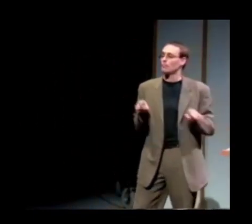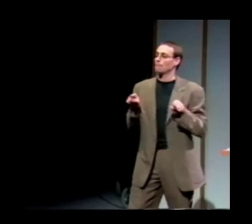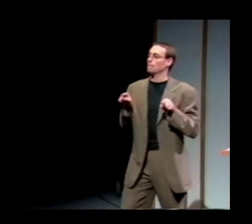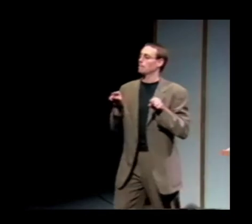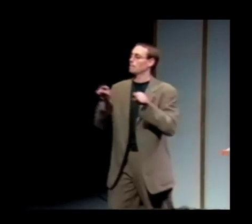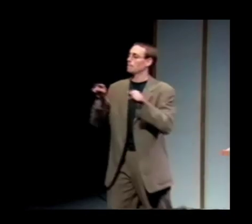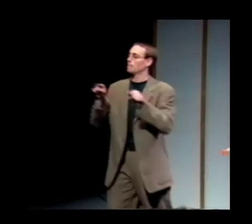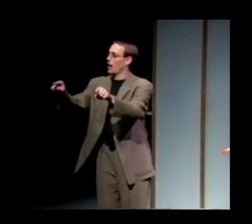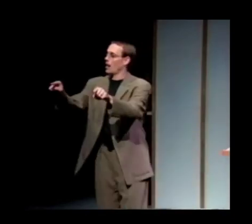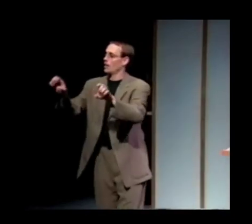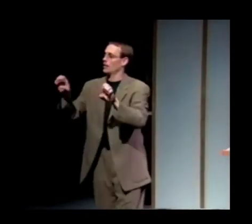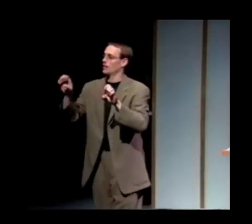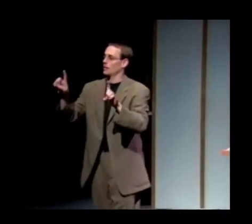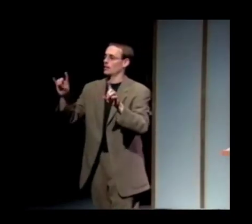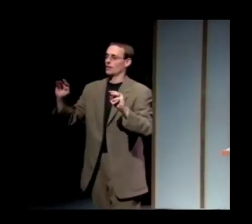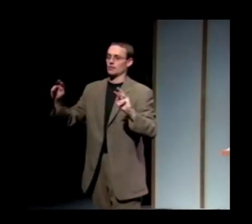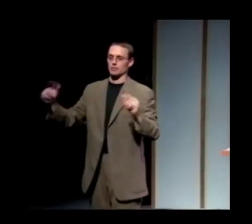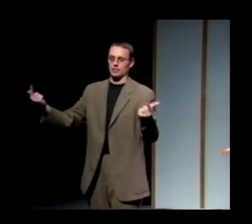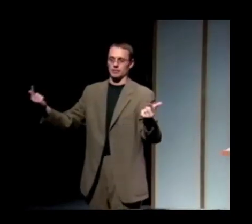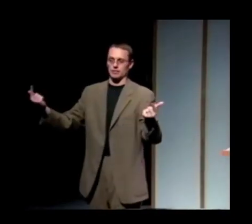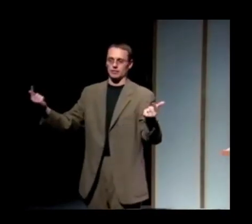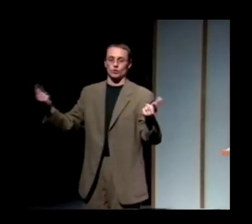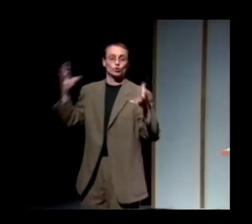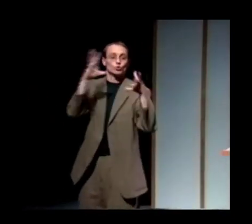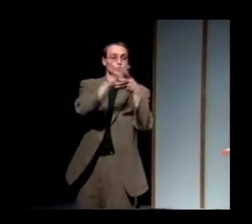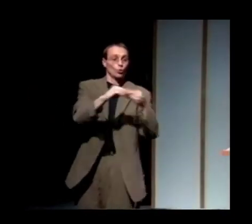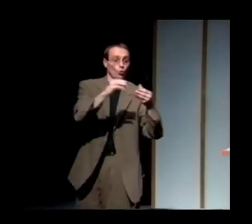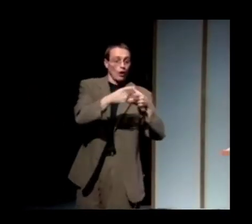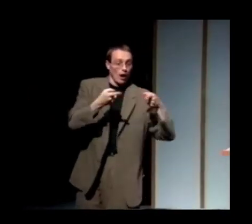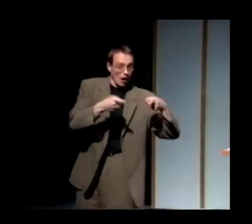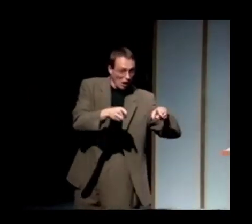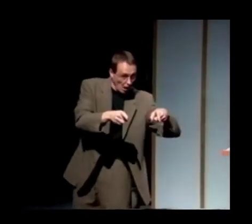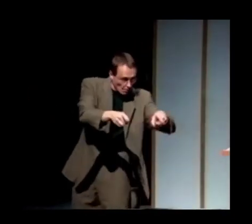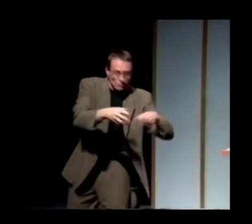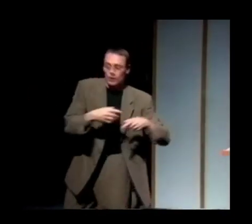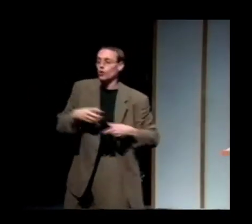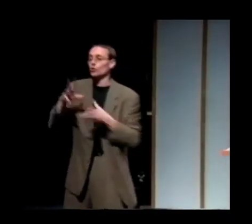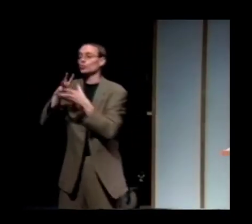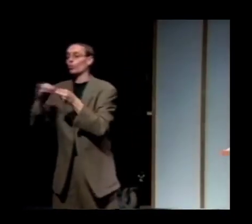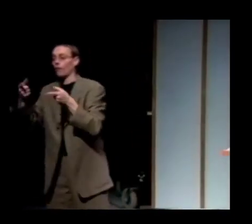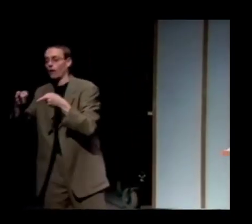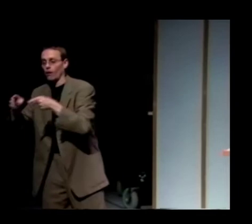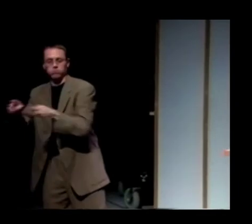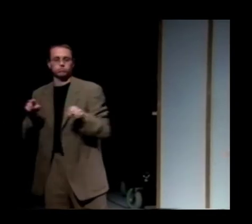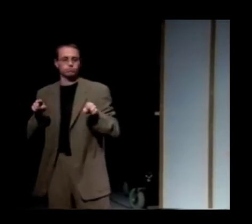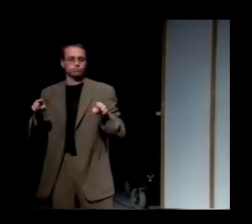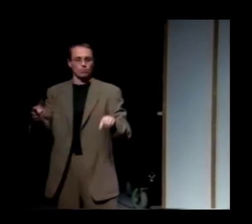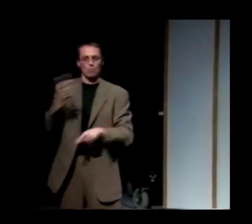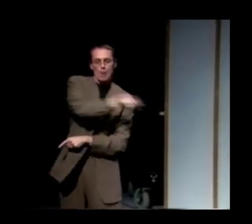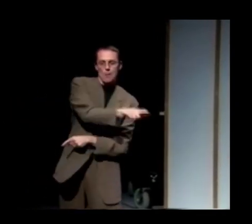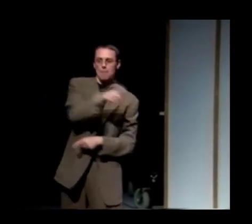ON THE RIGHT SIDE, BUT OK. SO PARALLEL EDITING. OK. YOU HAVE A STORY HAPPENING, AND THEN YOU HAVE ANOTHER STORY HAPPENING